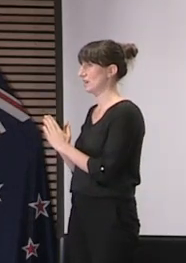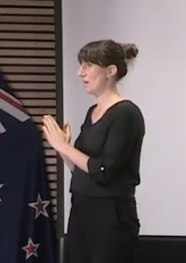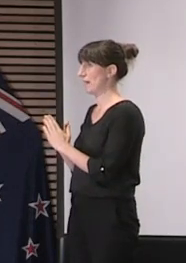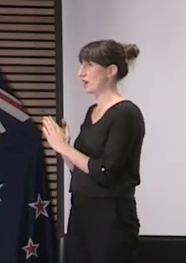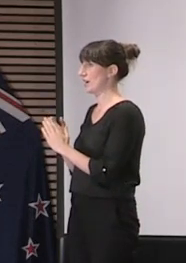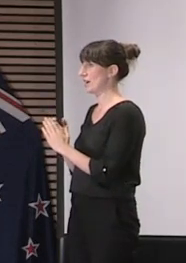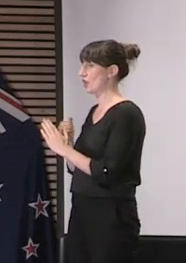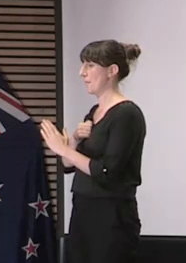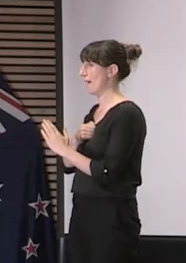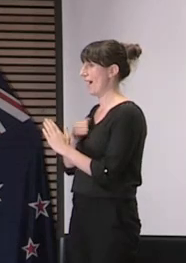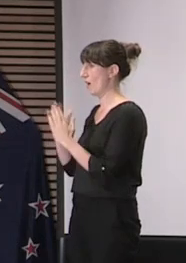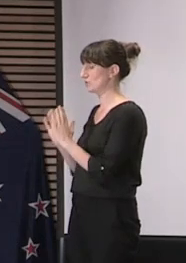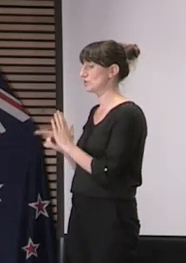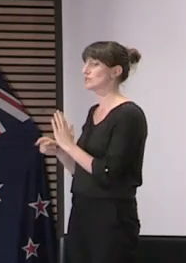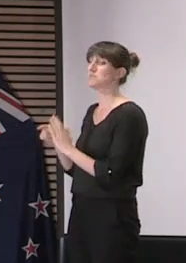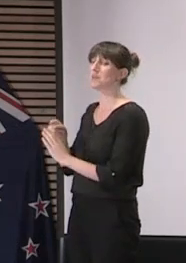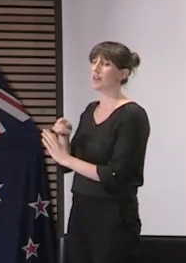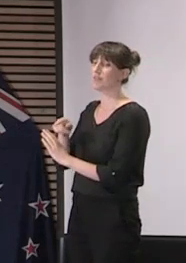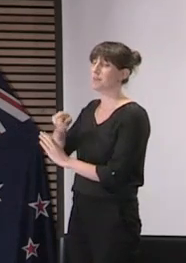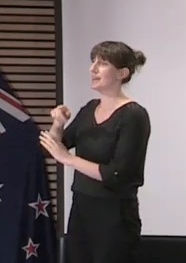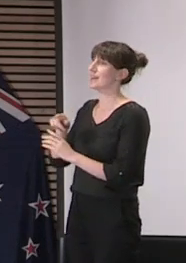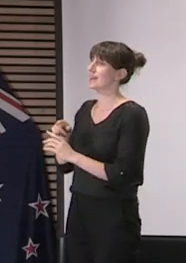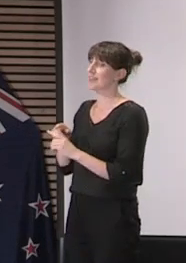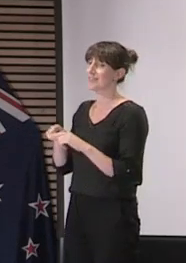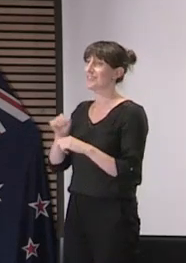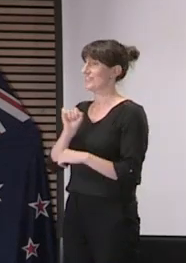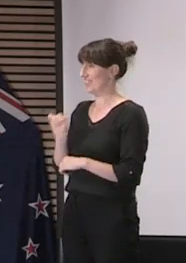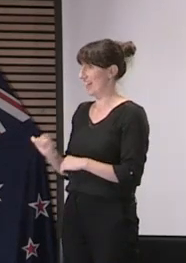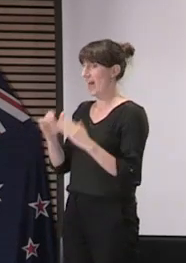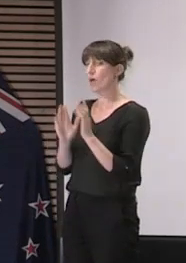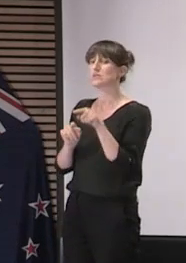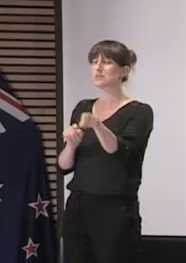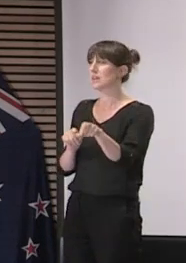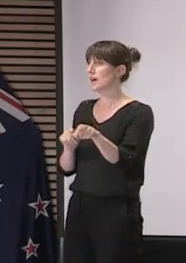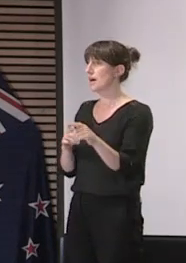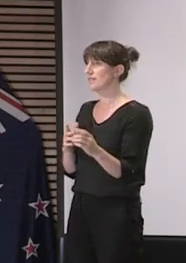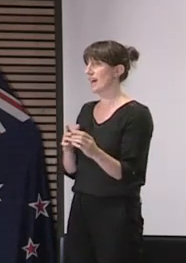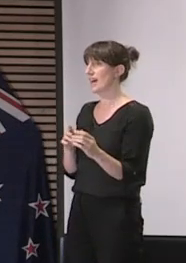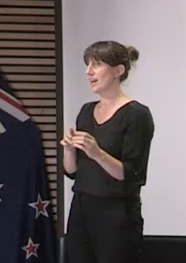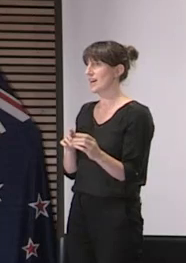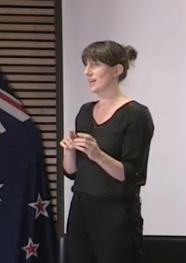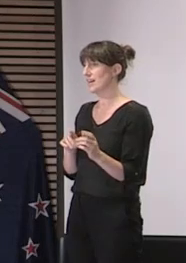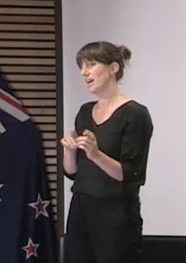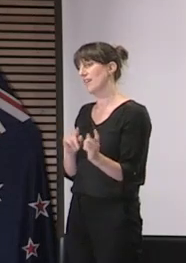travelling to a partner's house?